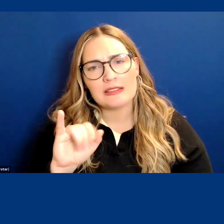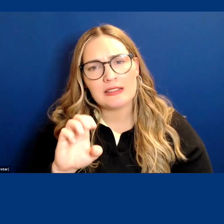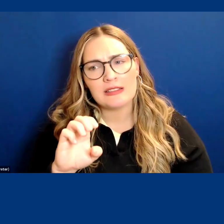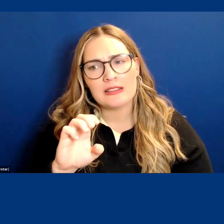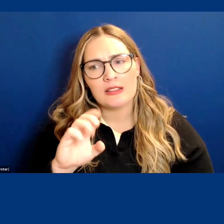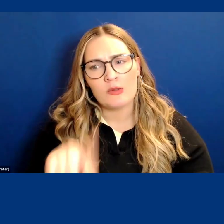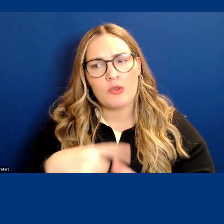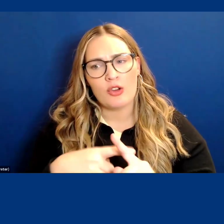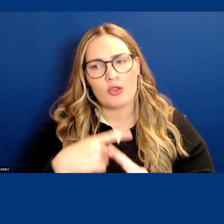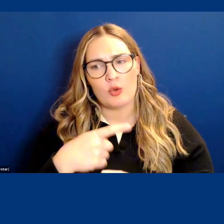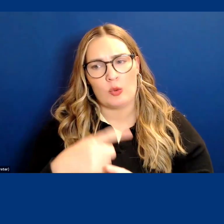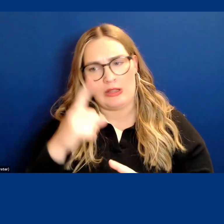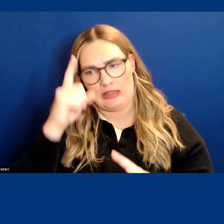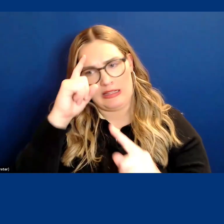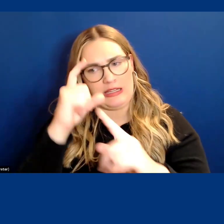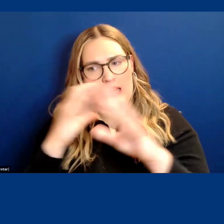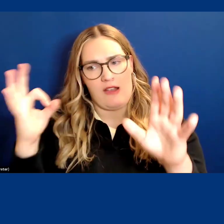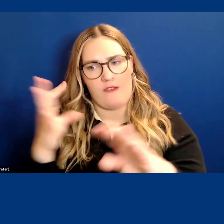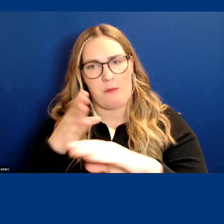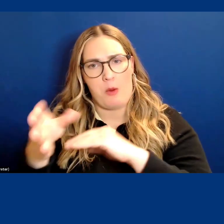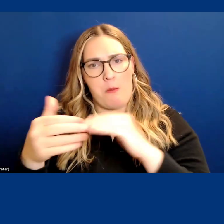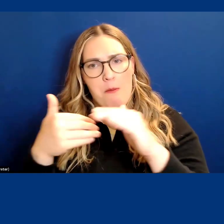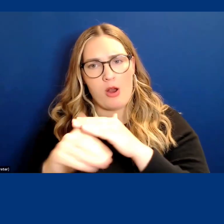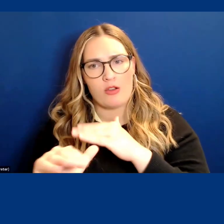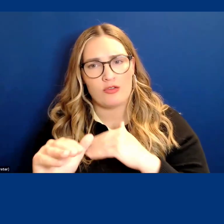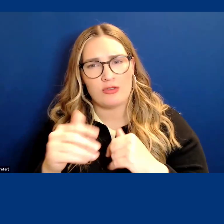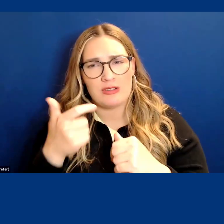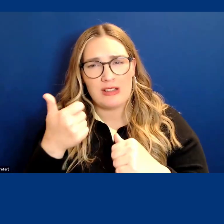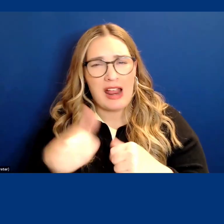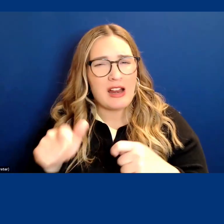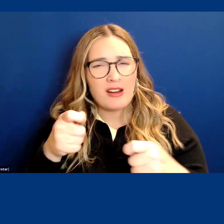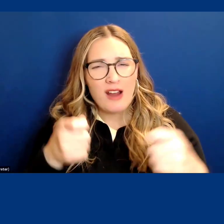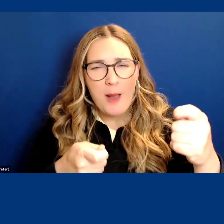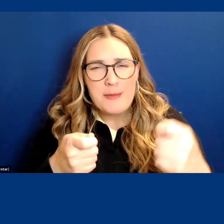postpartum, are there any accommodations or